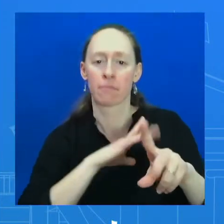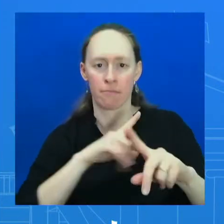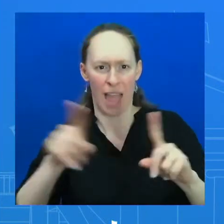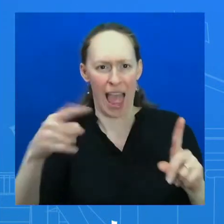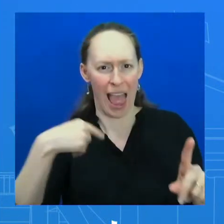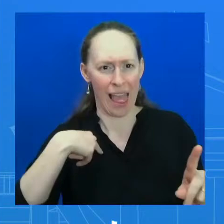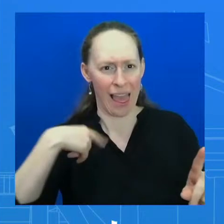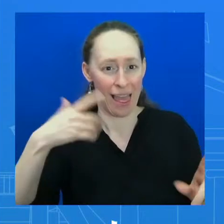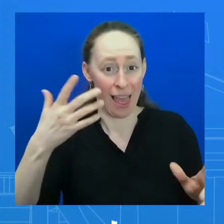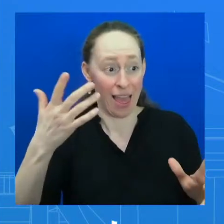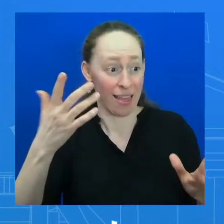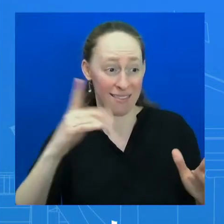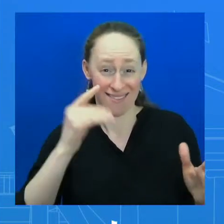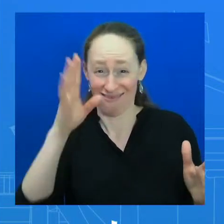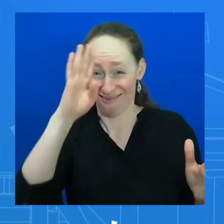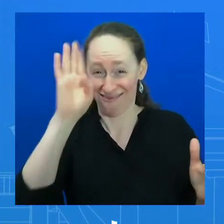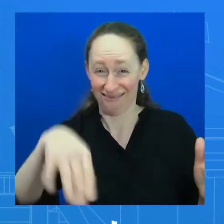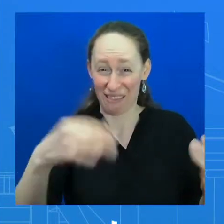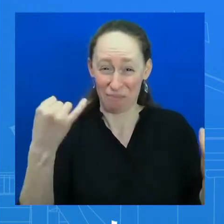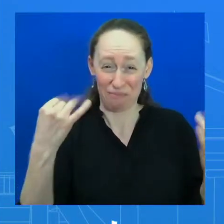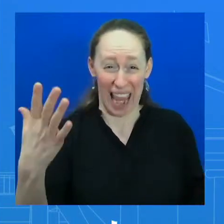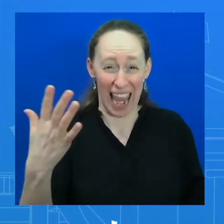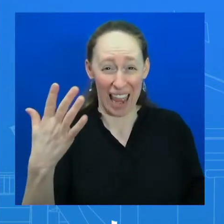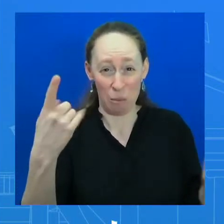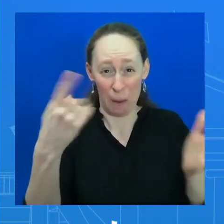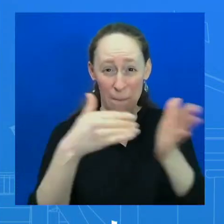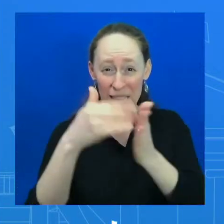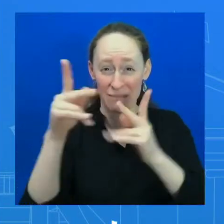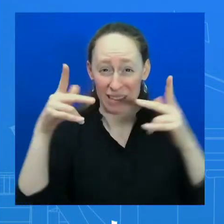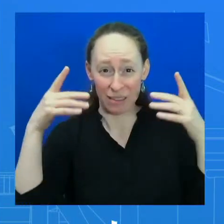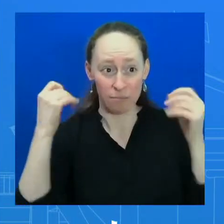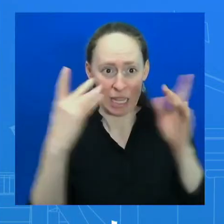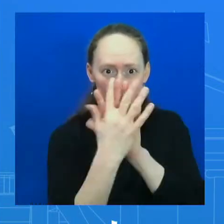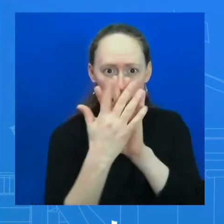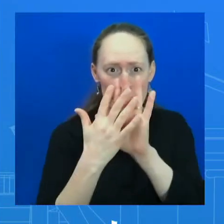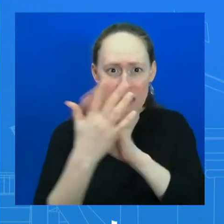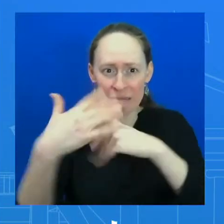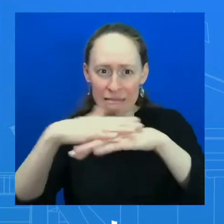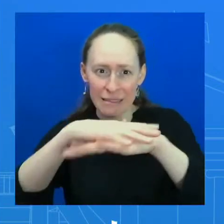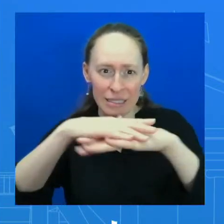who sought refuge, who are there seeking refuge. And so, we want to make sure that their lives are protected.